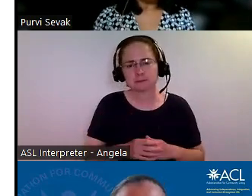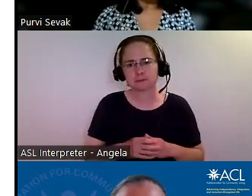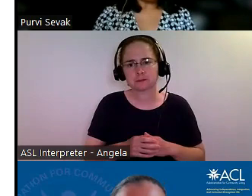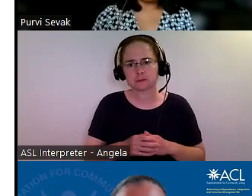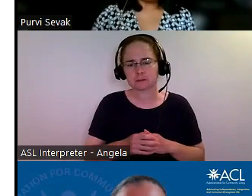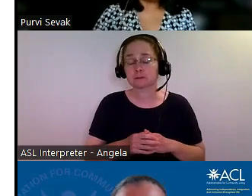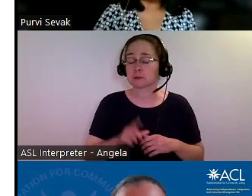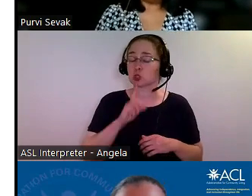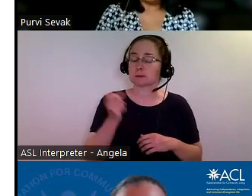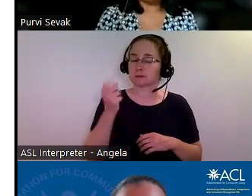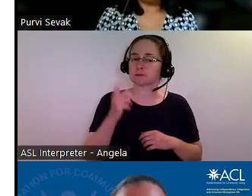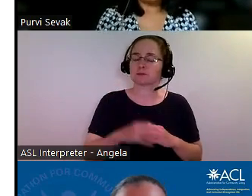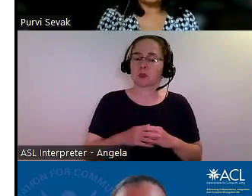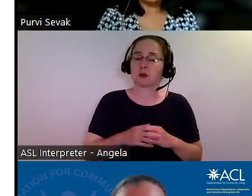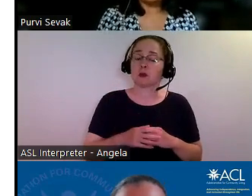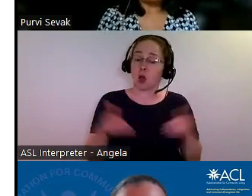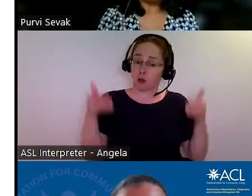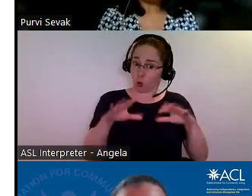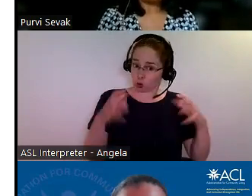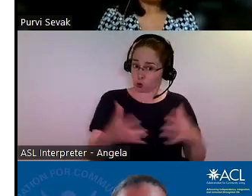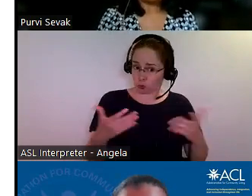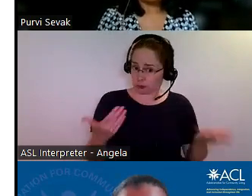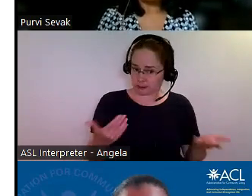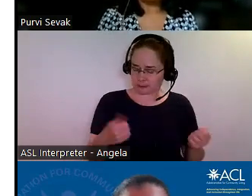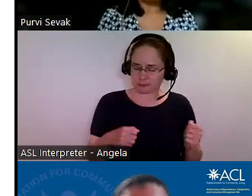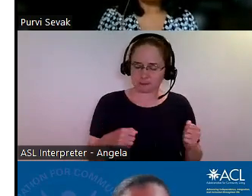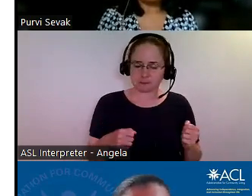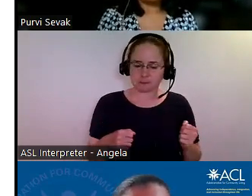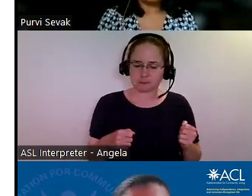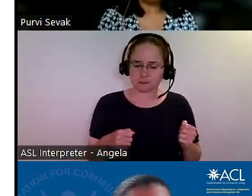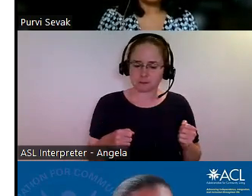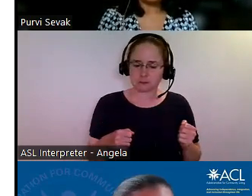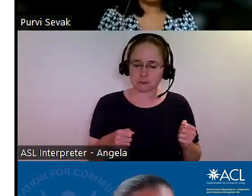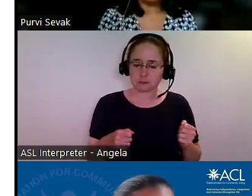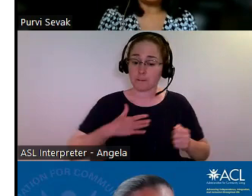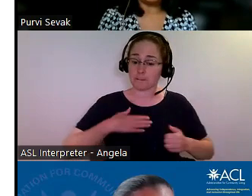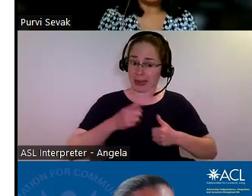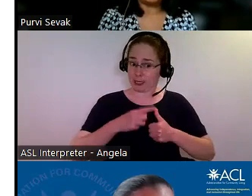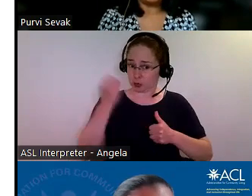(Purvi Sevak) Sure, for the focus groups that we did, my initial idea was for the